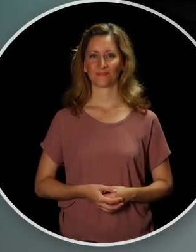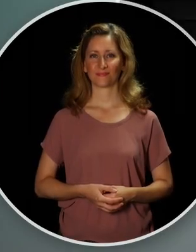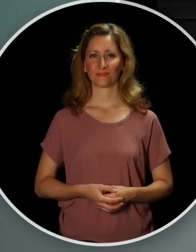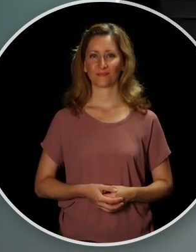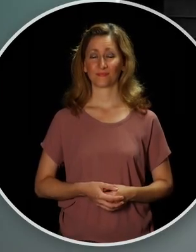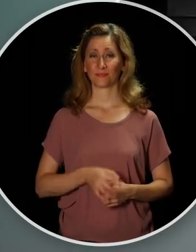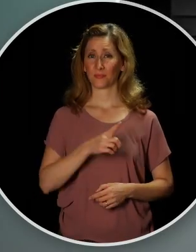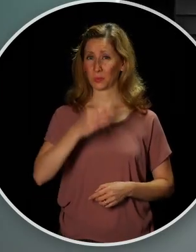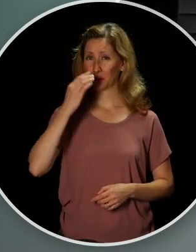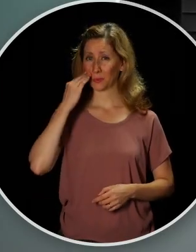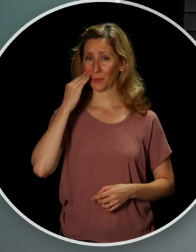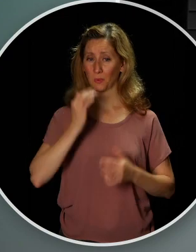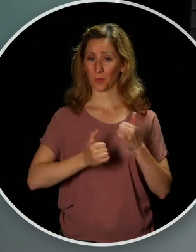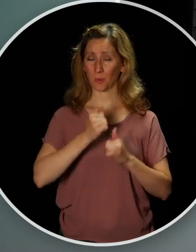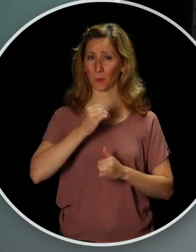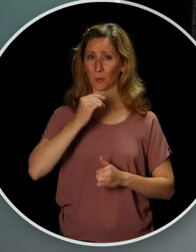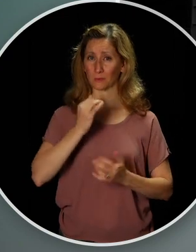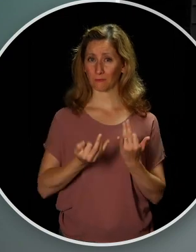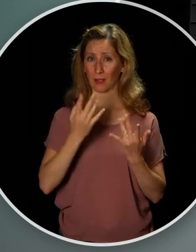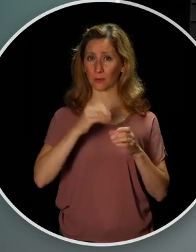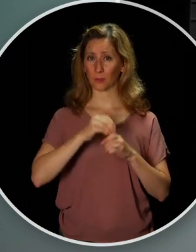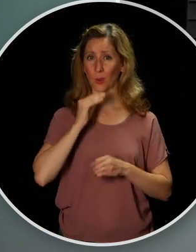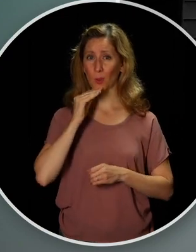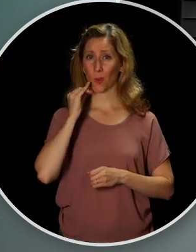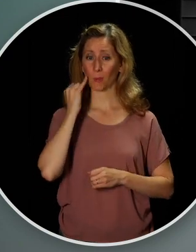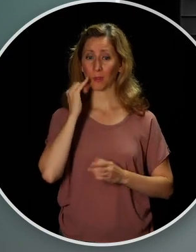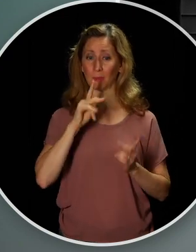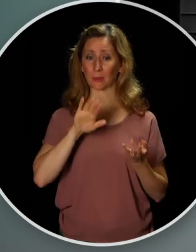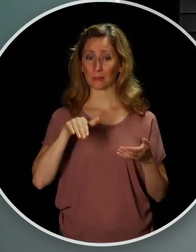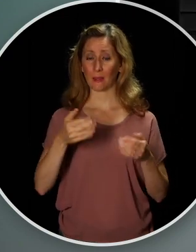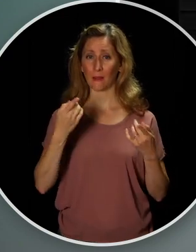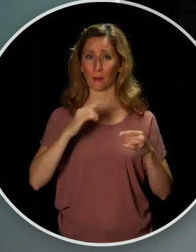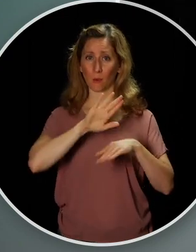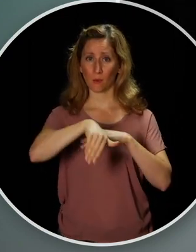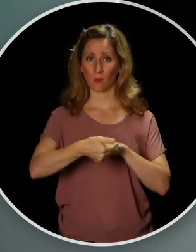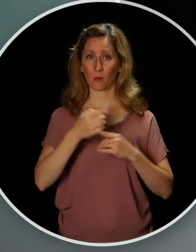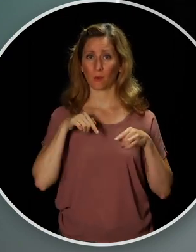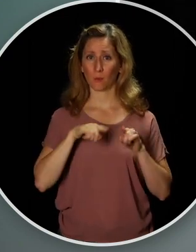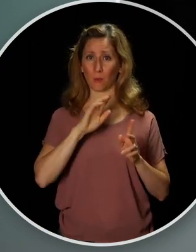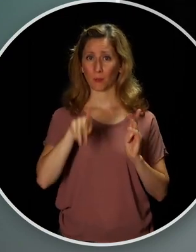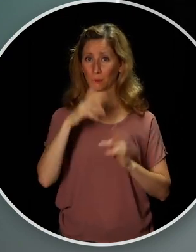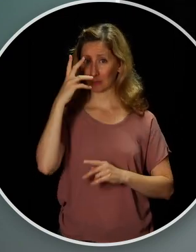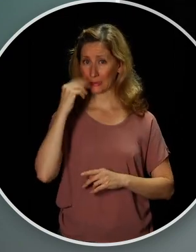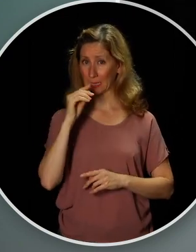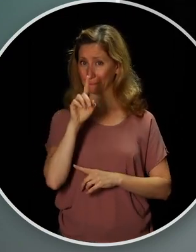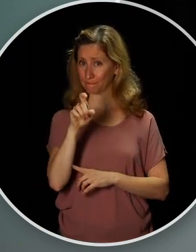[Narrator] Did you know that most home fires that kill people happen at night when people are sleeping?